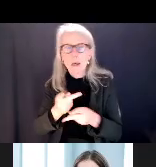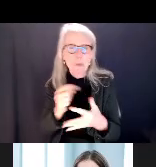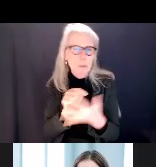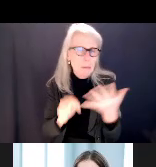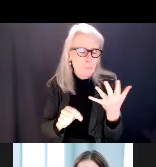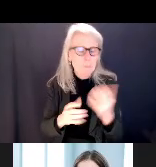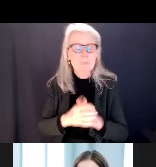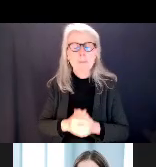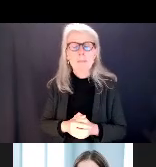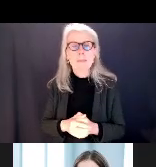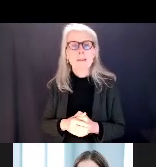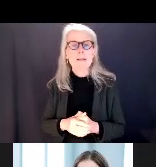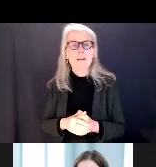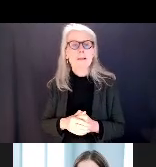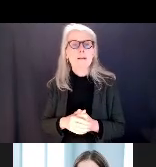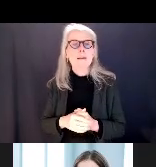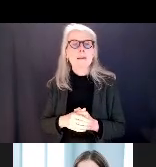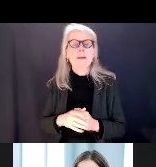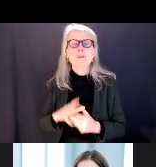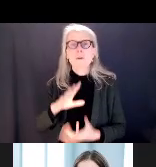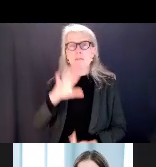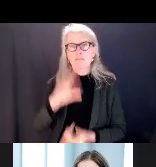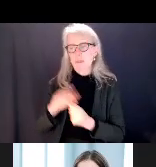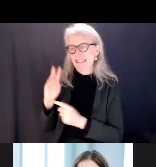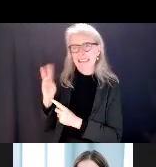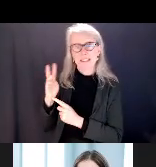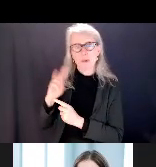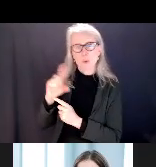So, I'm going to just. We had six questions and I'm just going to go through a couple of the